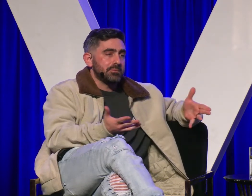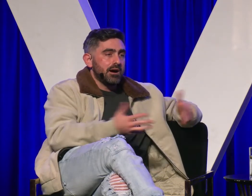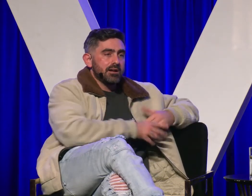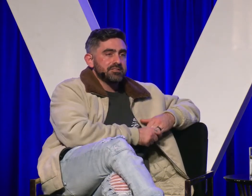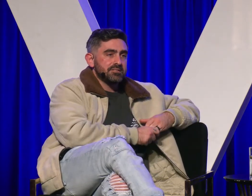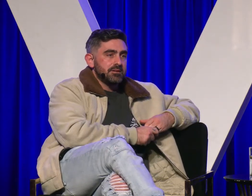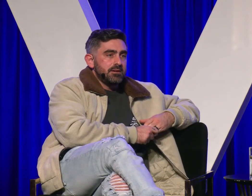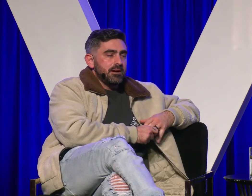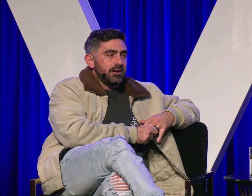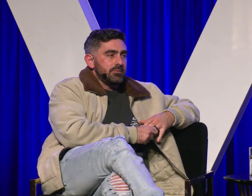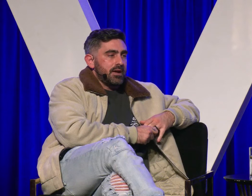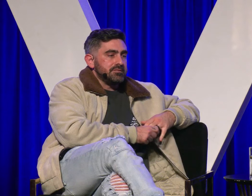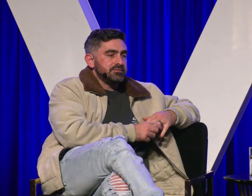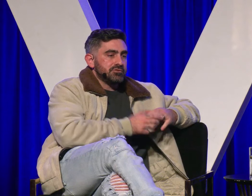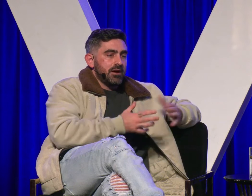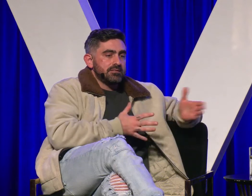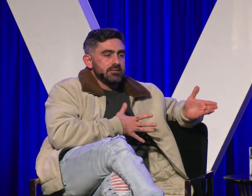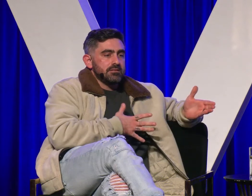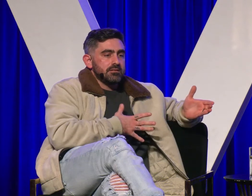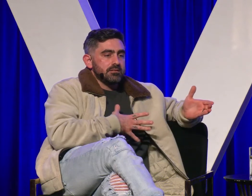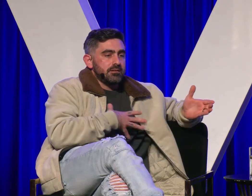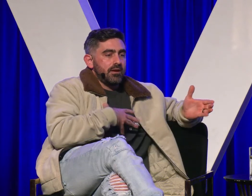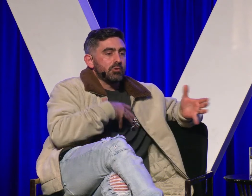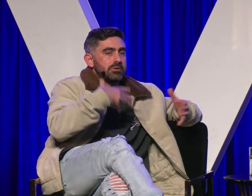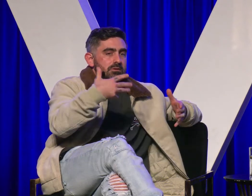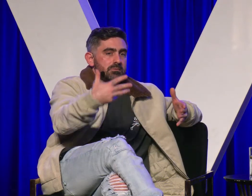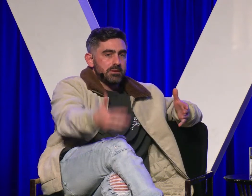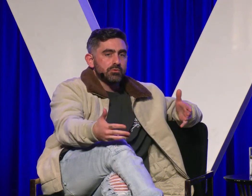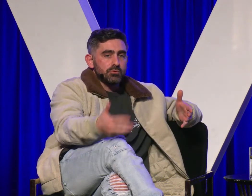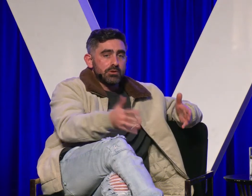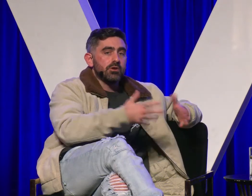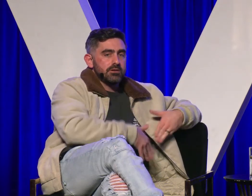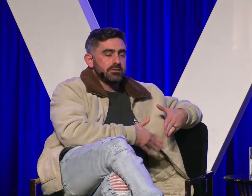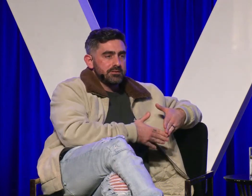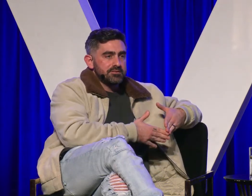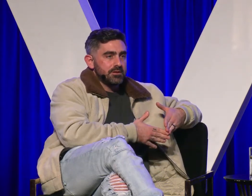artists and trying to help people who are not in the industry